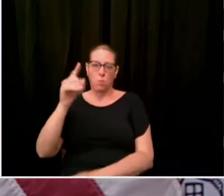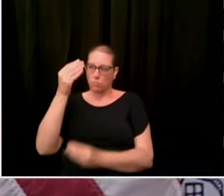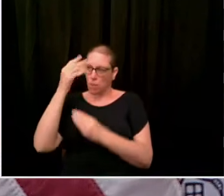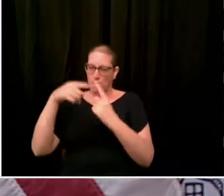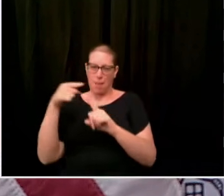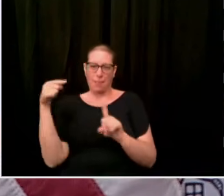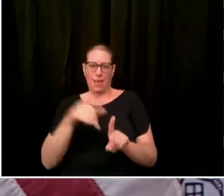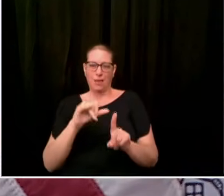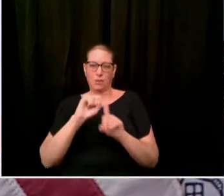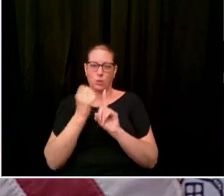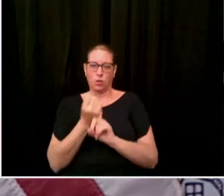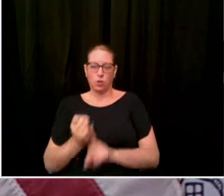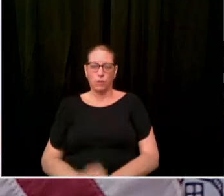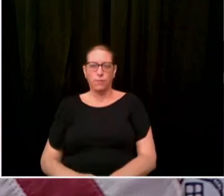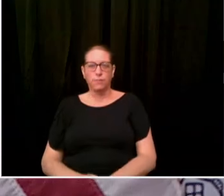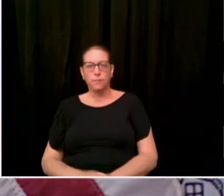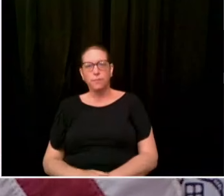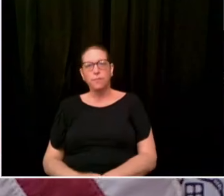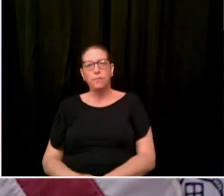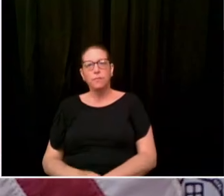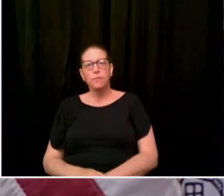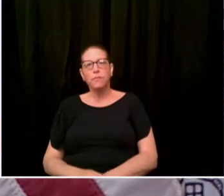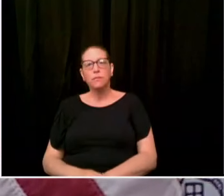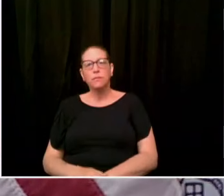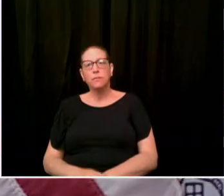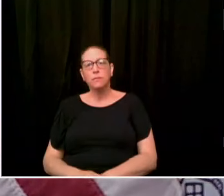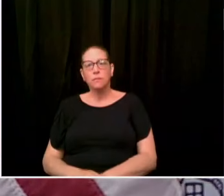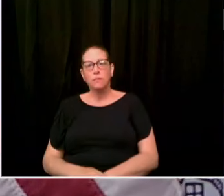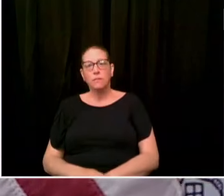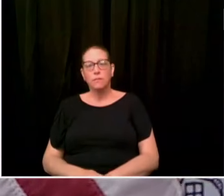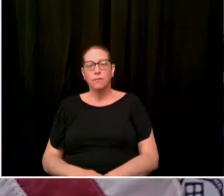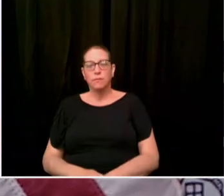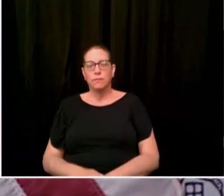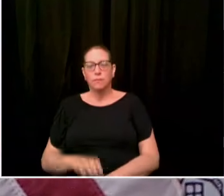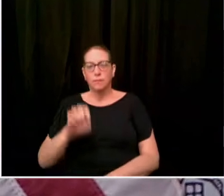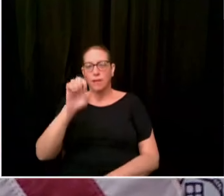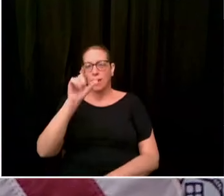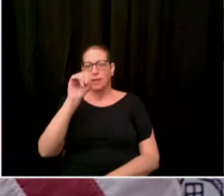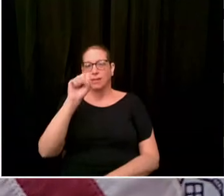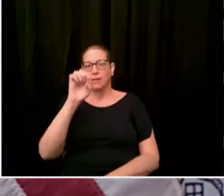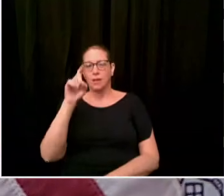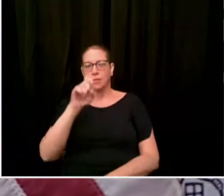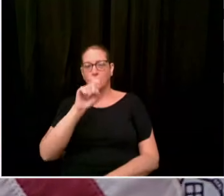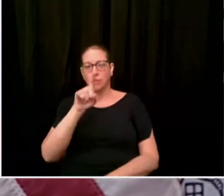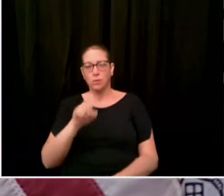WILL DEAL WITH THEM IMMEDIATELY.